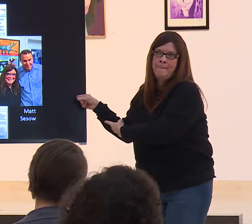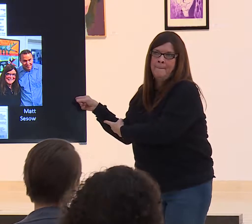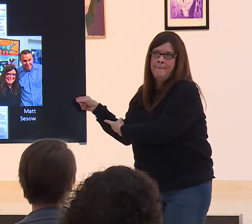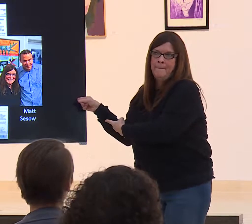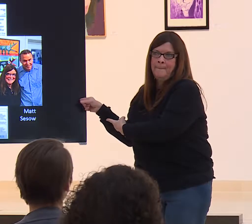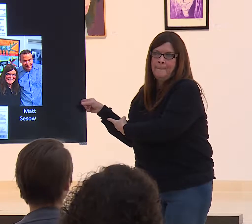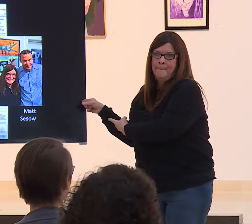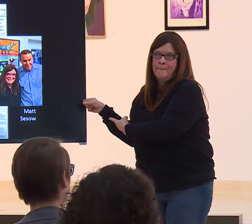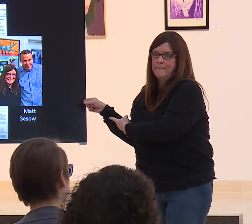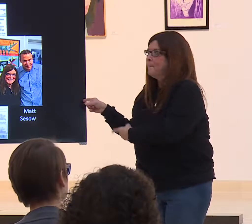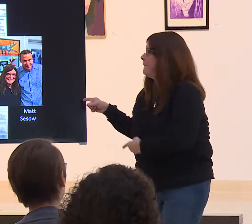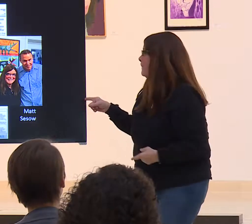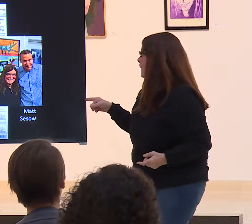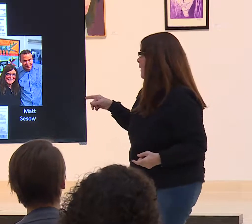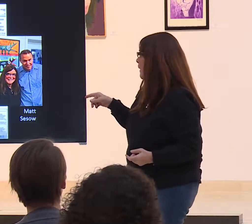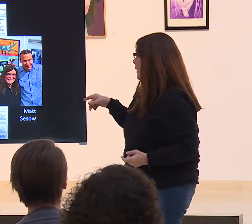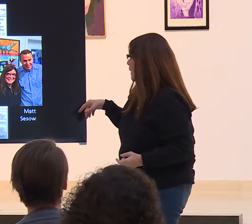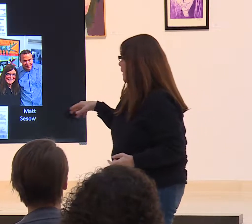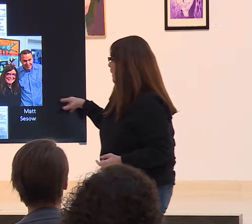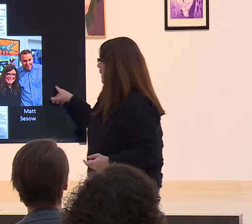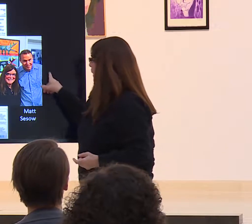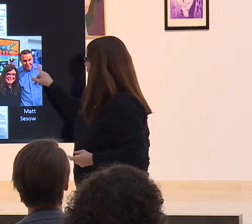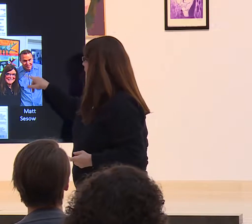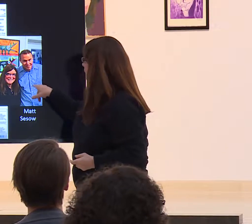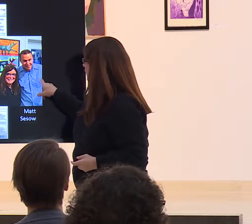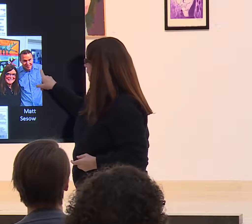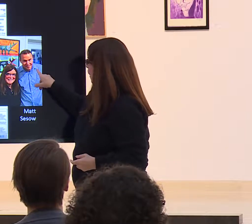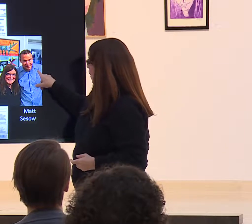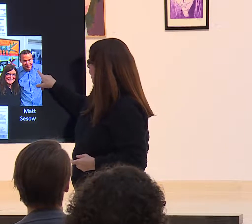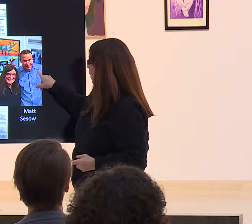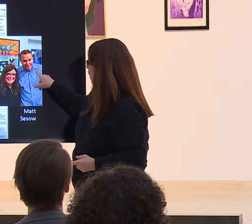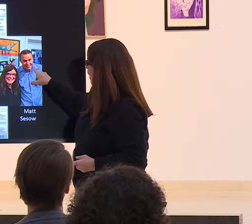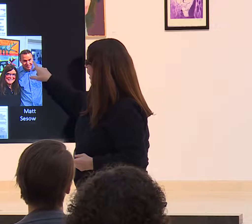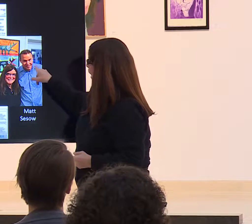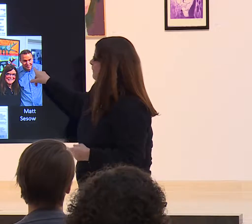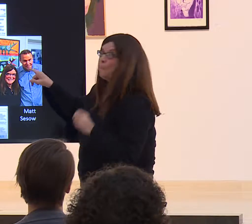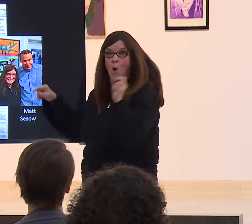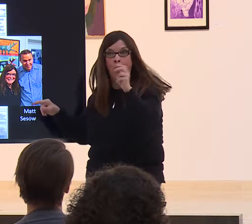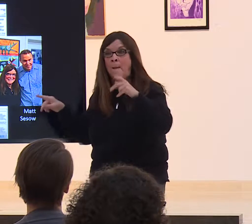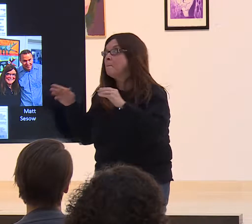so I'm very familiar with him, and he's been my inspiration for this De'VIA Challenge.